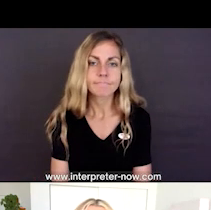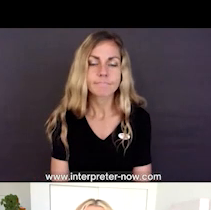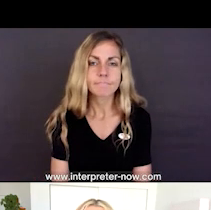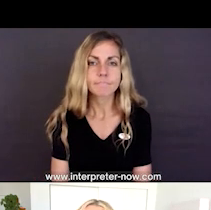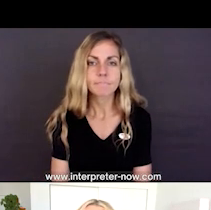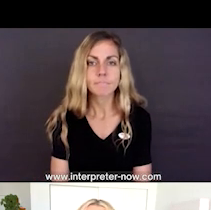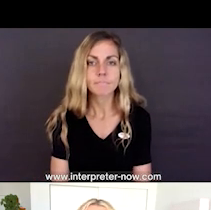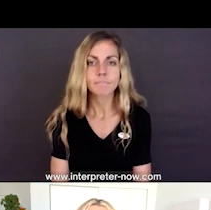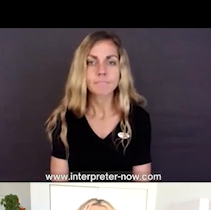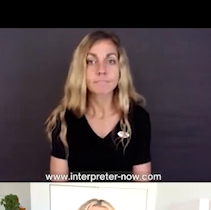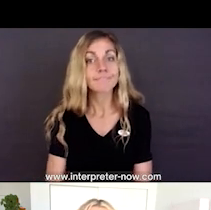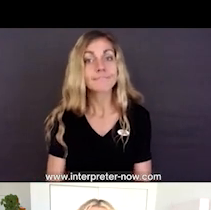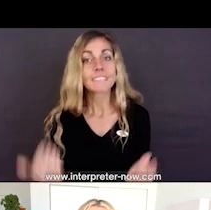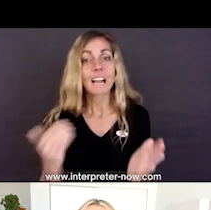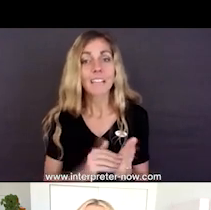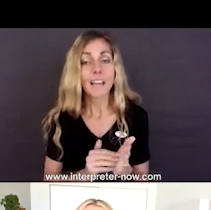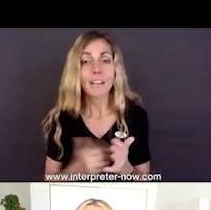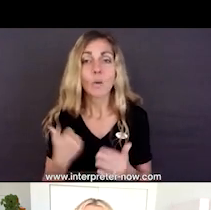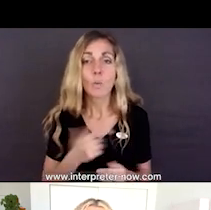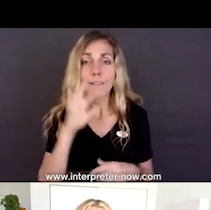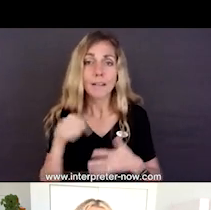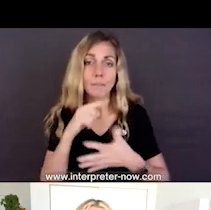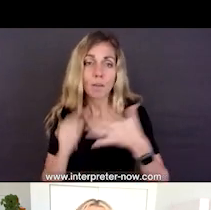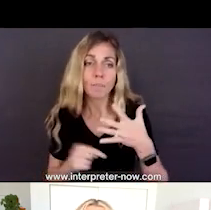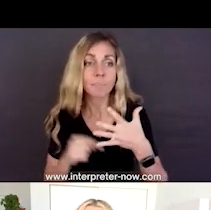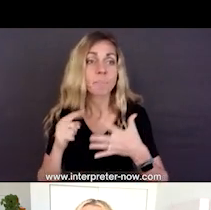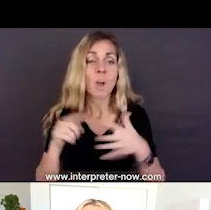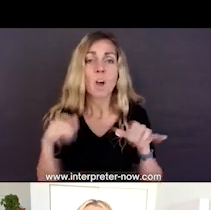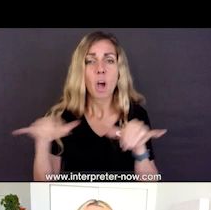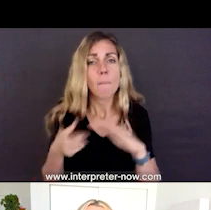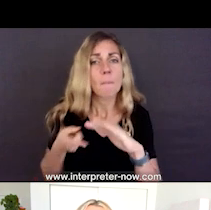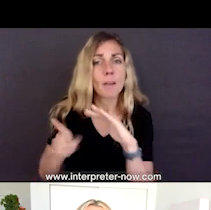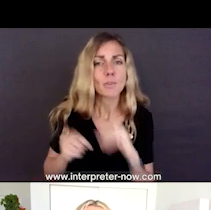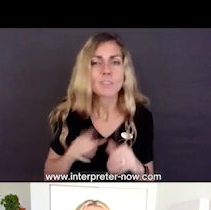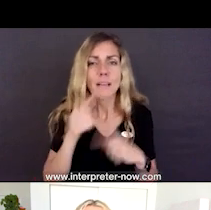Again, we talked about common microaggressions; we talked about some verbal microaggressions,